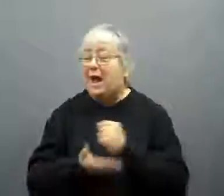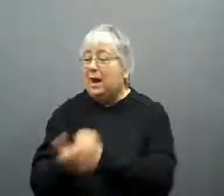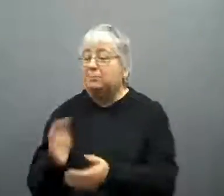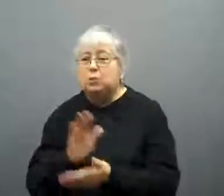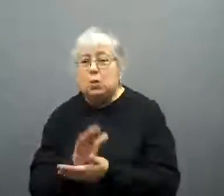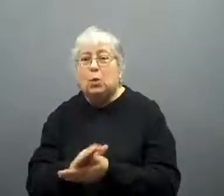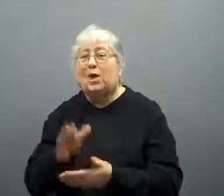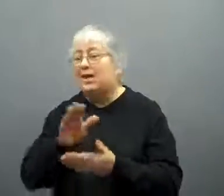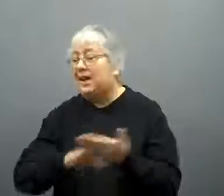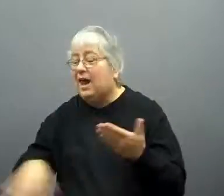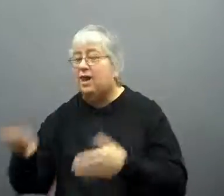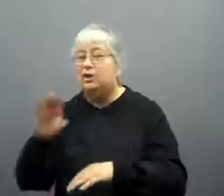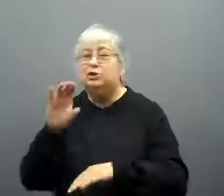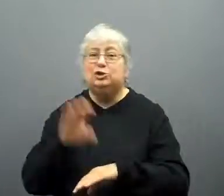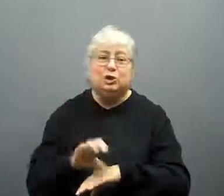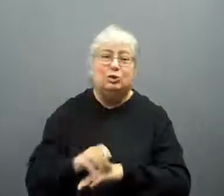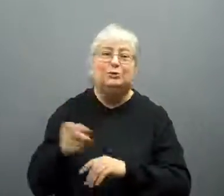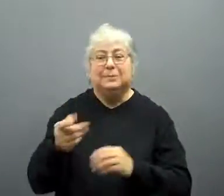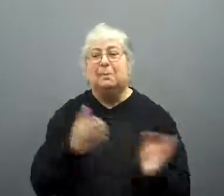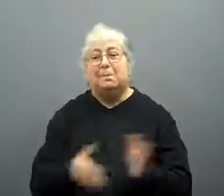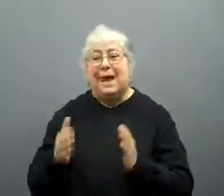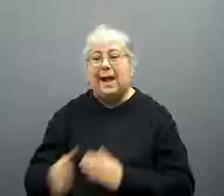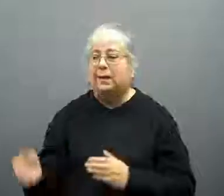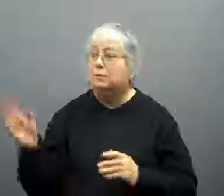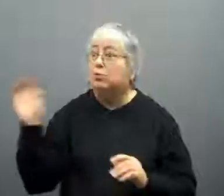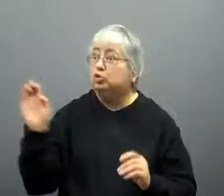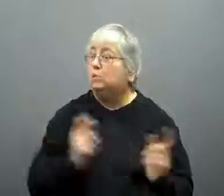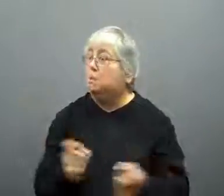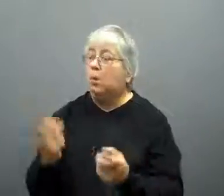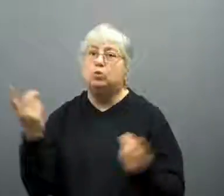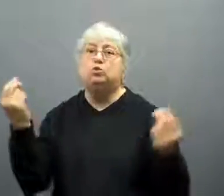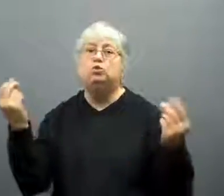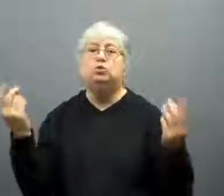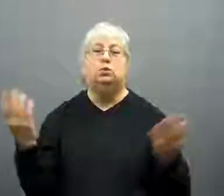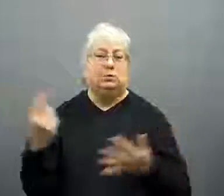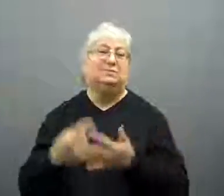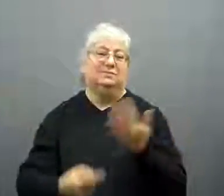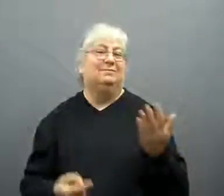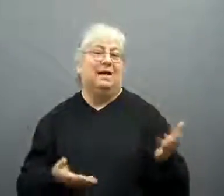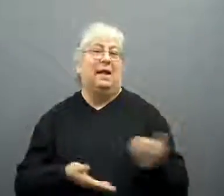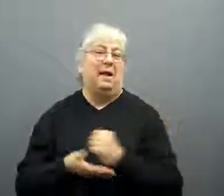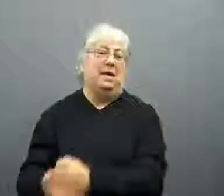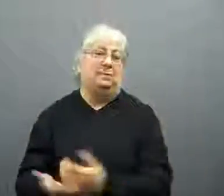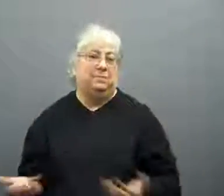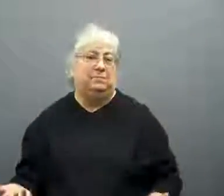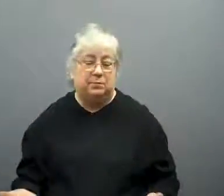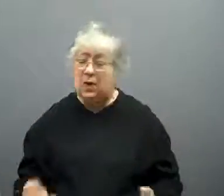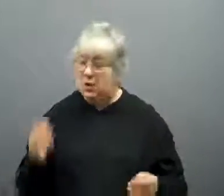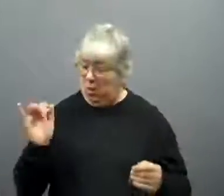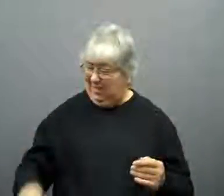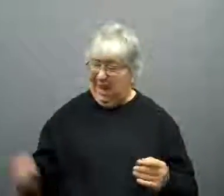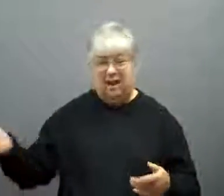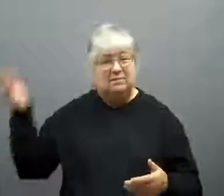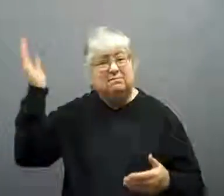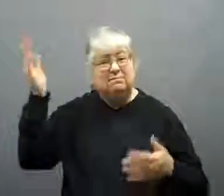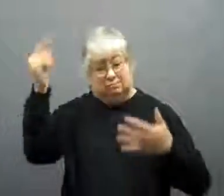and helping colleges, schools and churches implement emergency plans.